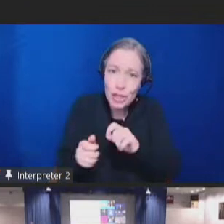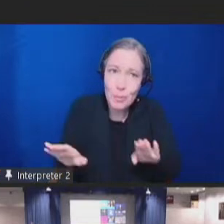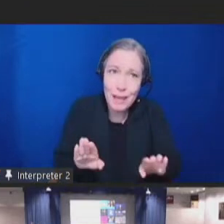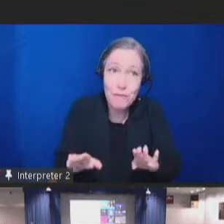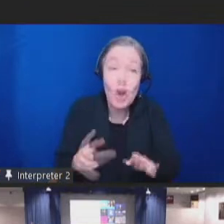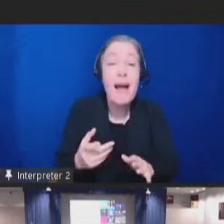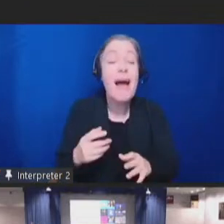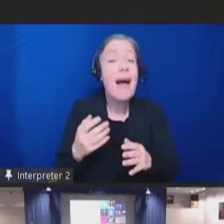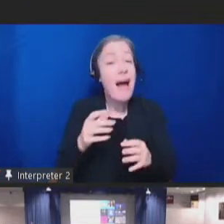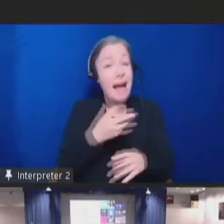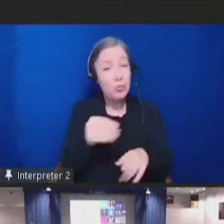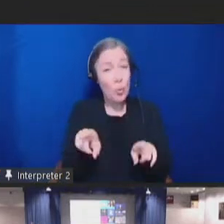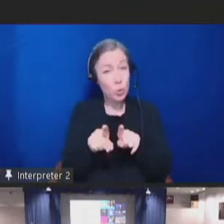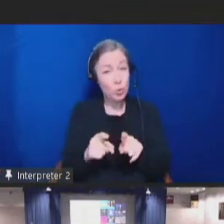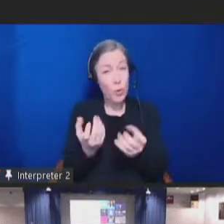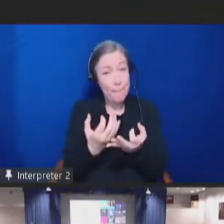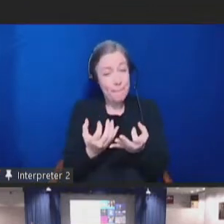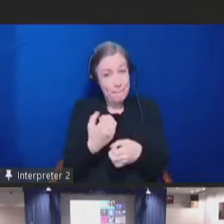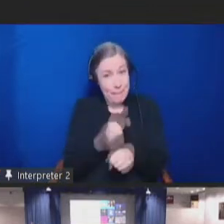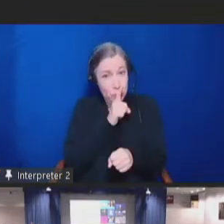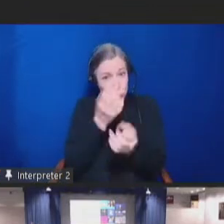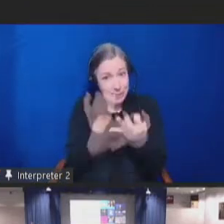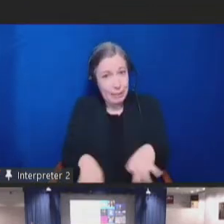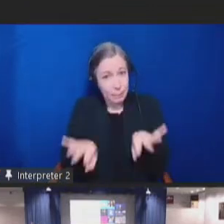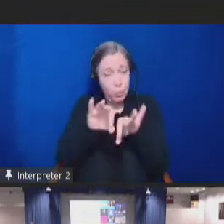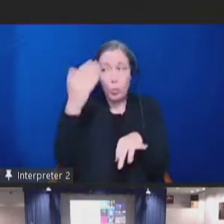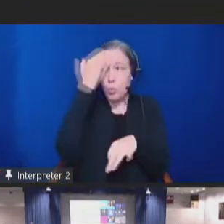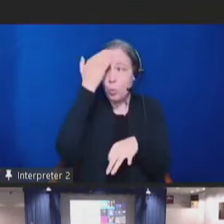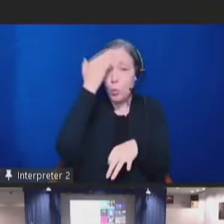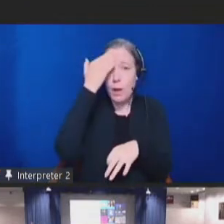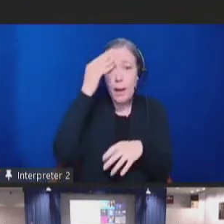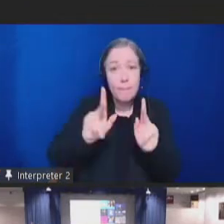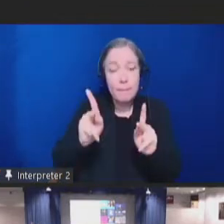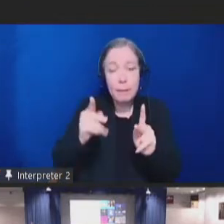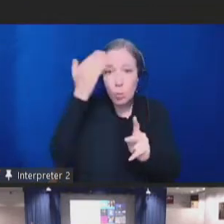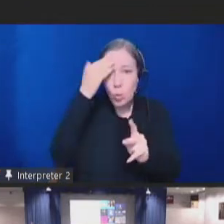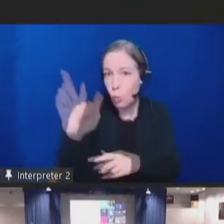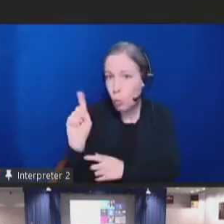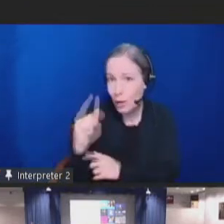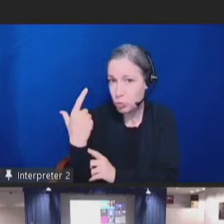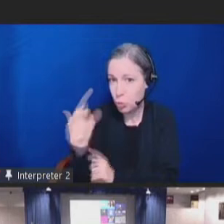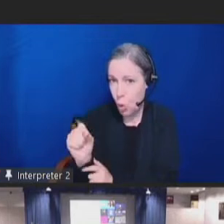people about how and where to get vaccinated, and pointing people to, you know, the correct